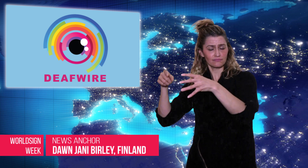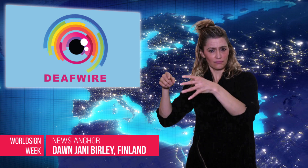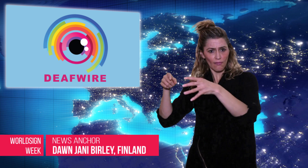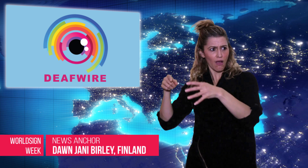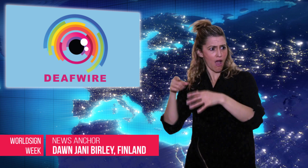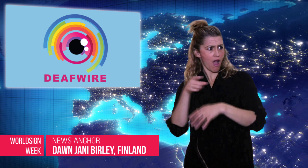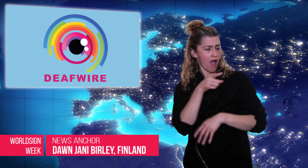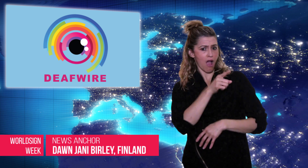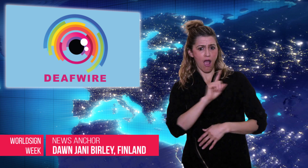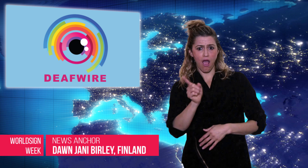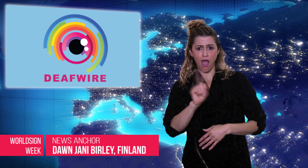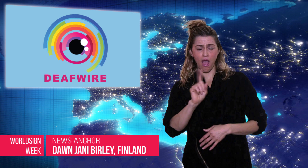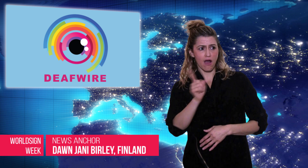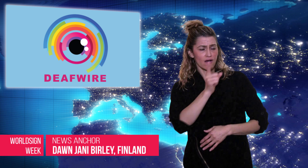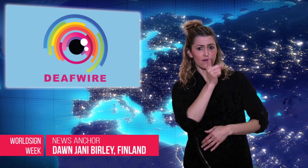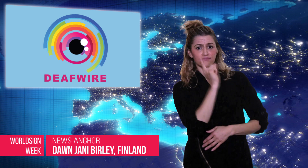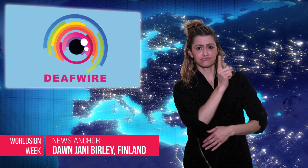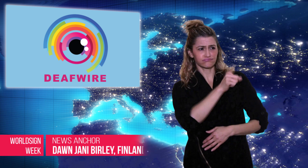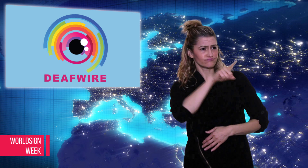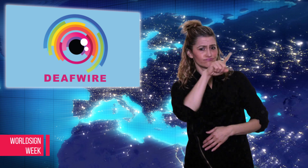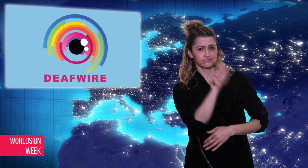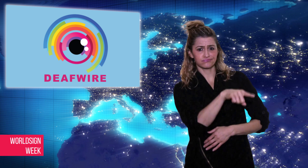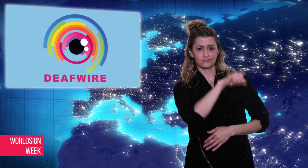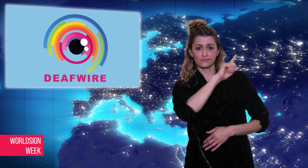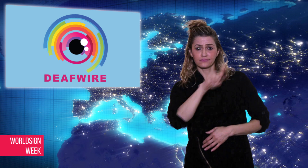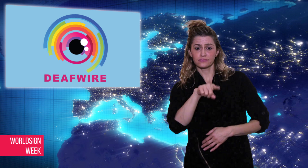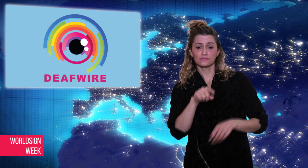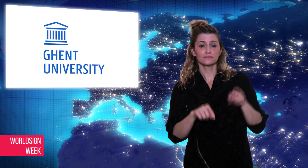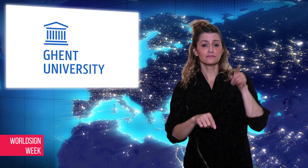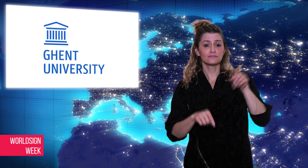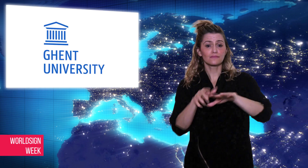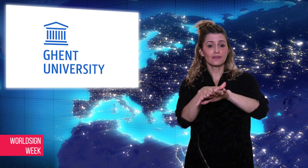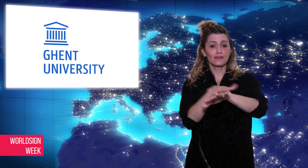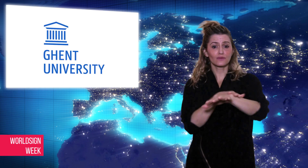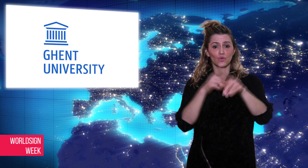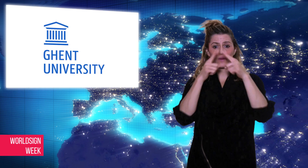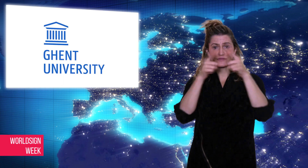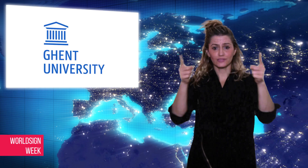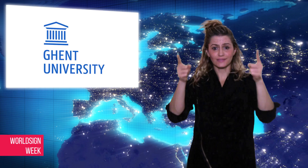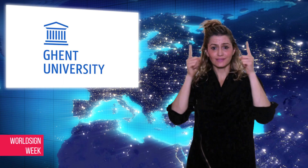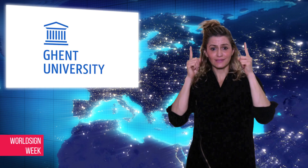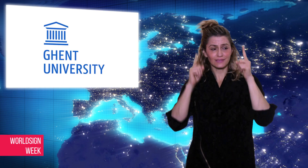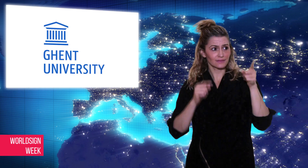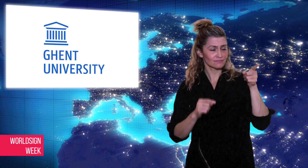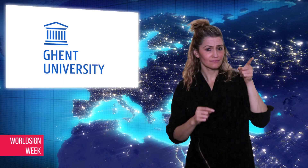criticized by a Jewish community for showing